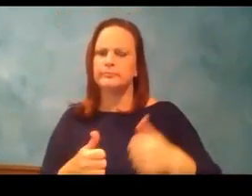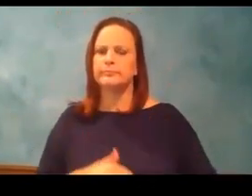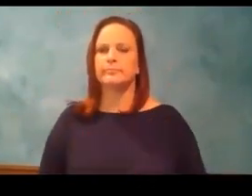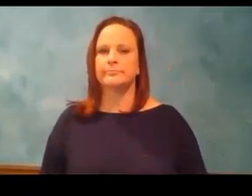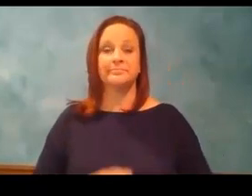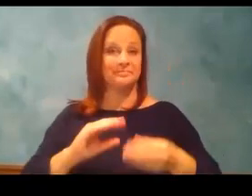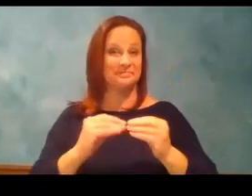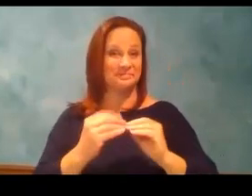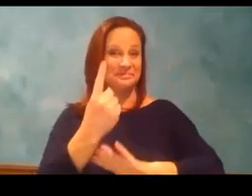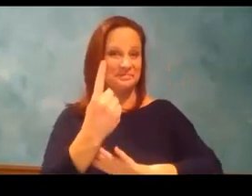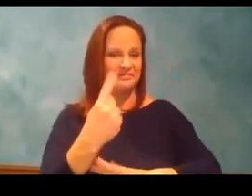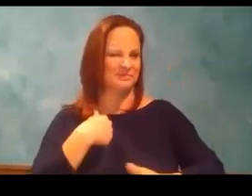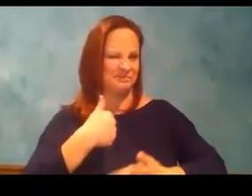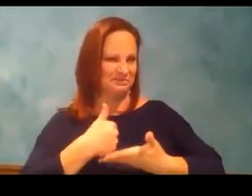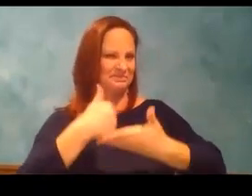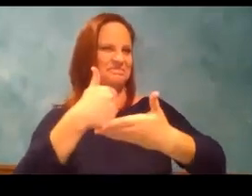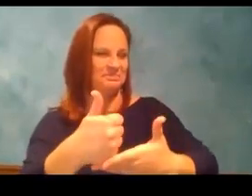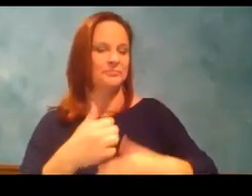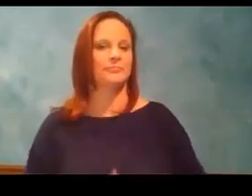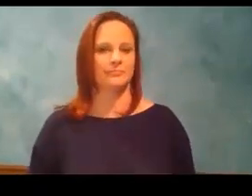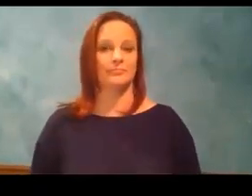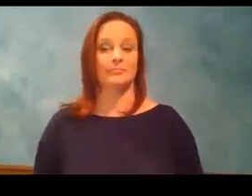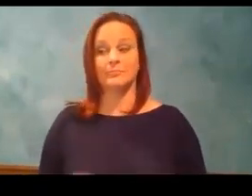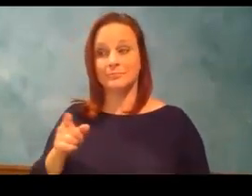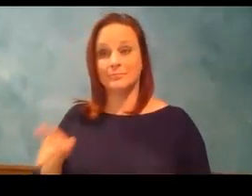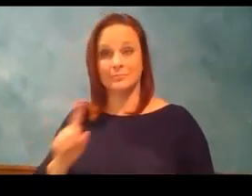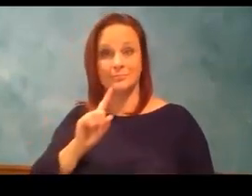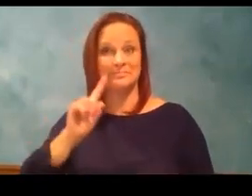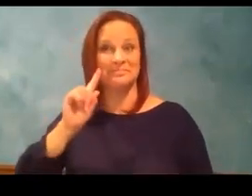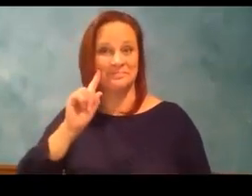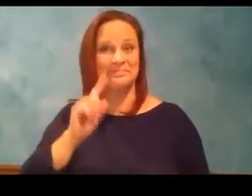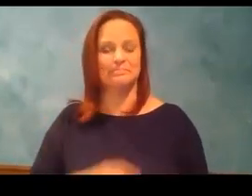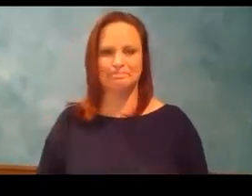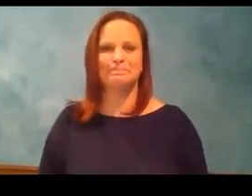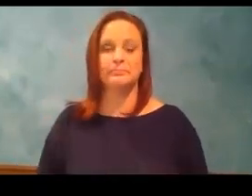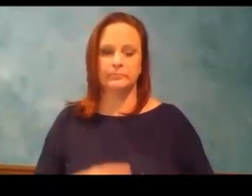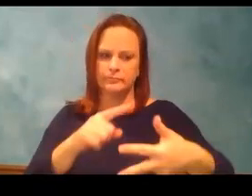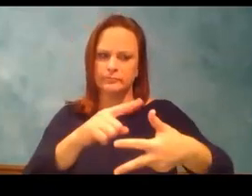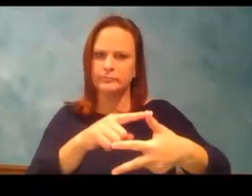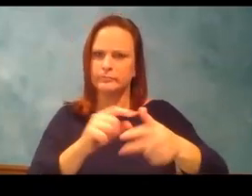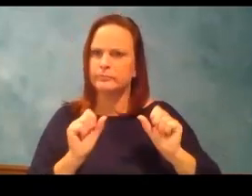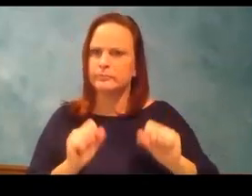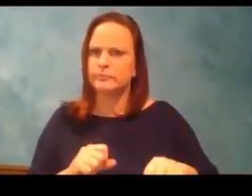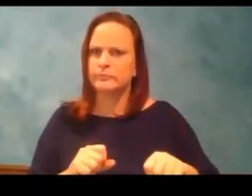Which of the three forms of negation can be used with each sentence? Let's do number one together: Shes's Deaf.